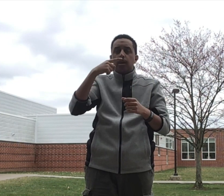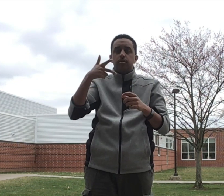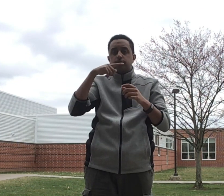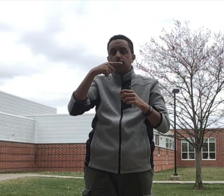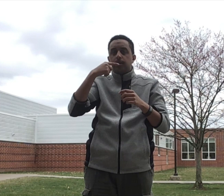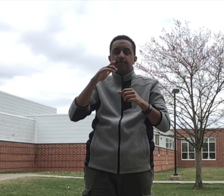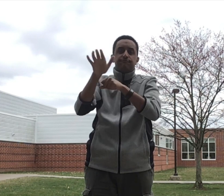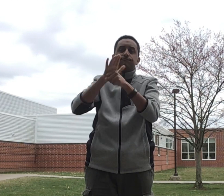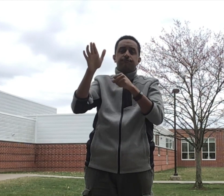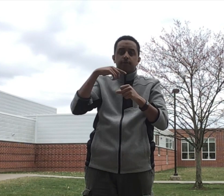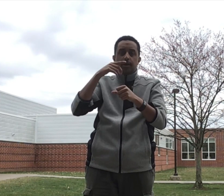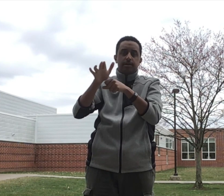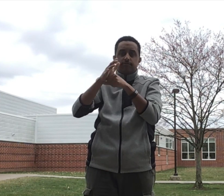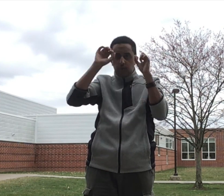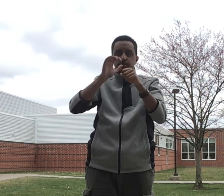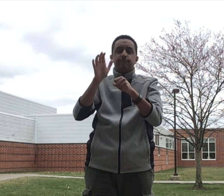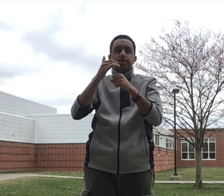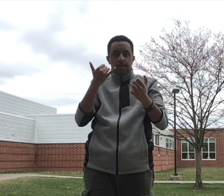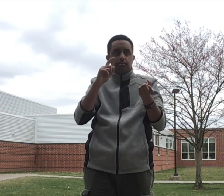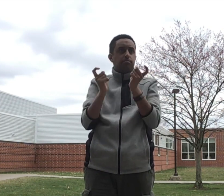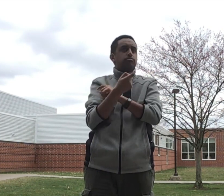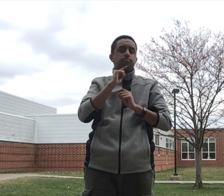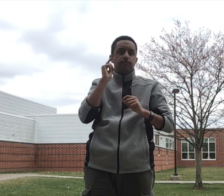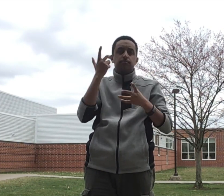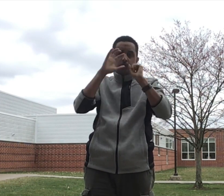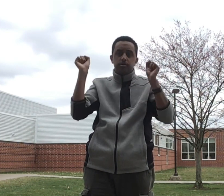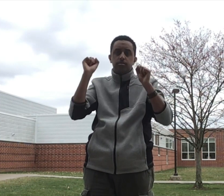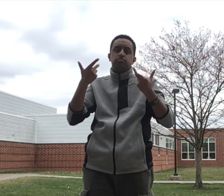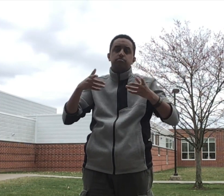sharing it with friends so they would know what had happened. Deaf people had decided they had had